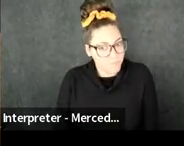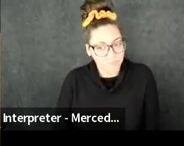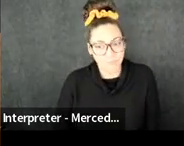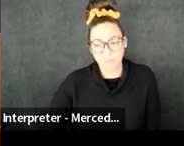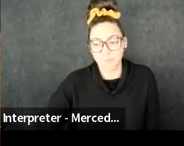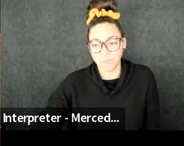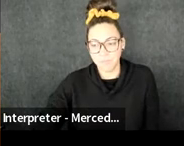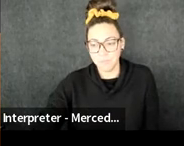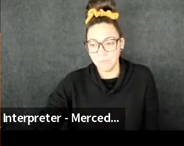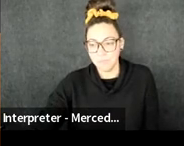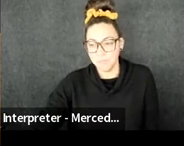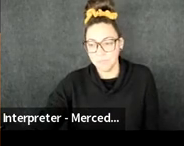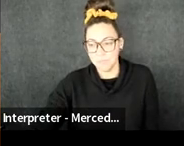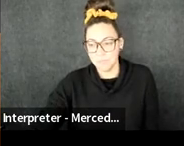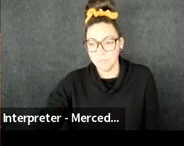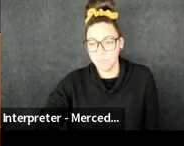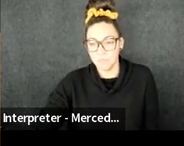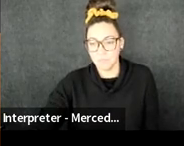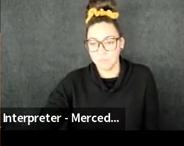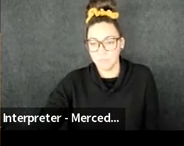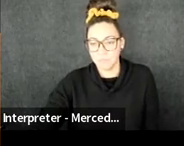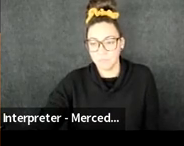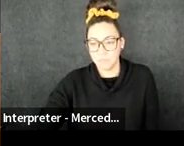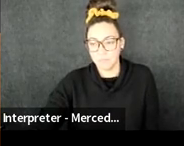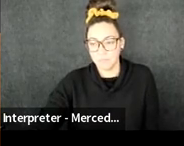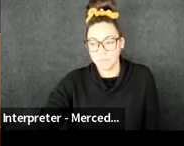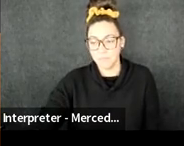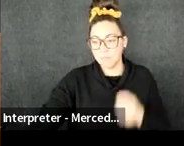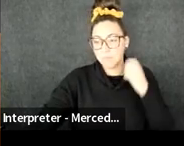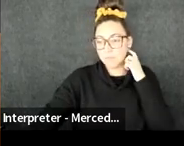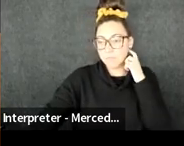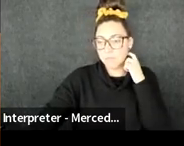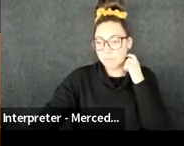The last thing I like to talk about is the moment right before I graduated from really college,